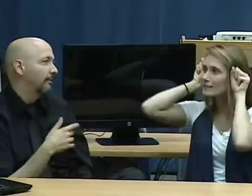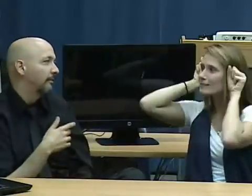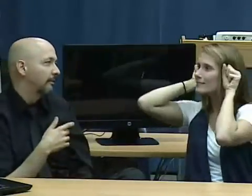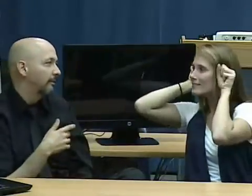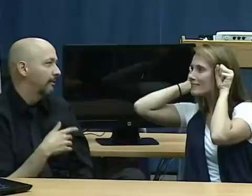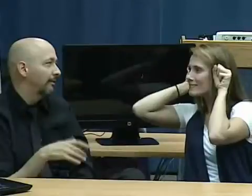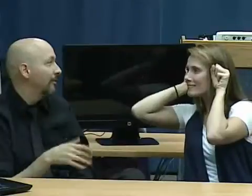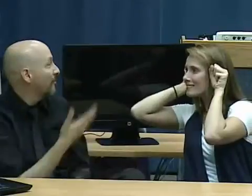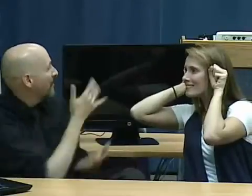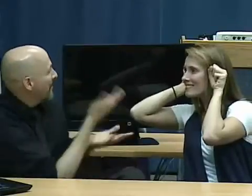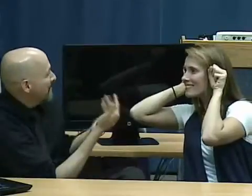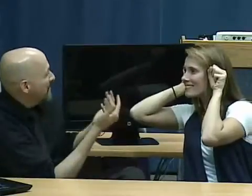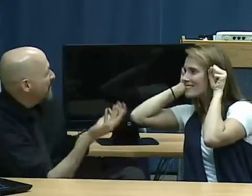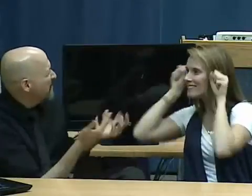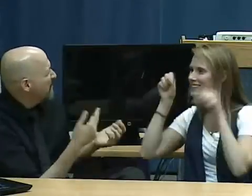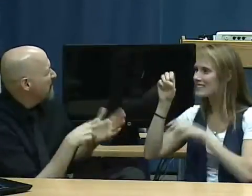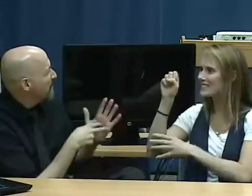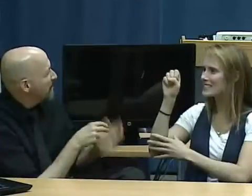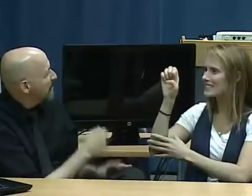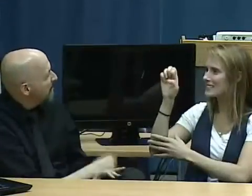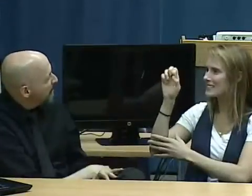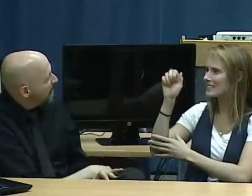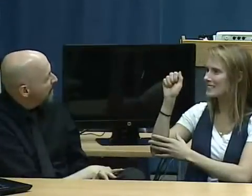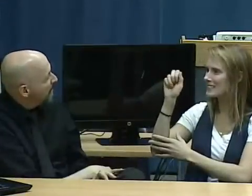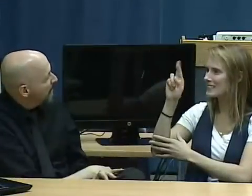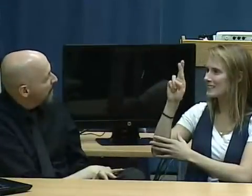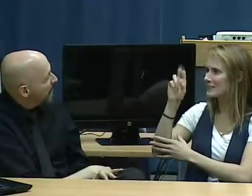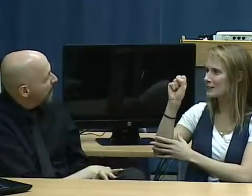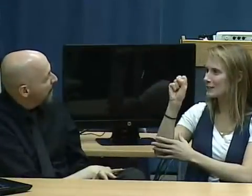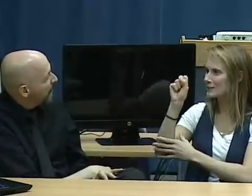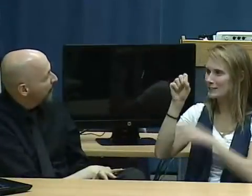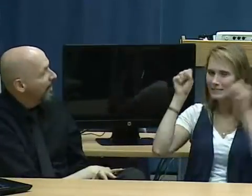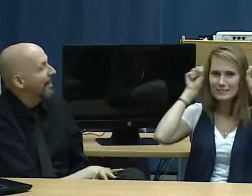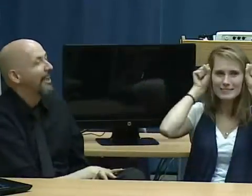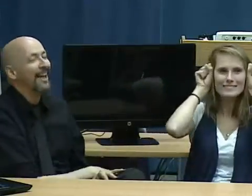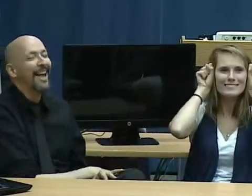S-(ear)-S What's that one? S-E-A-R-S